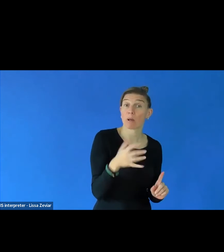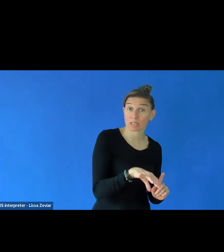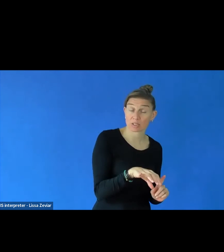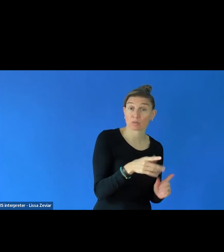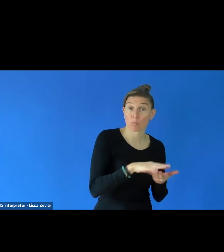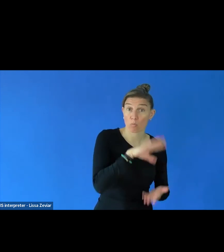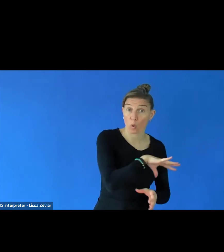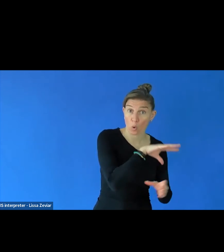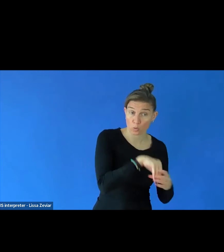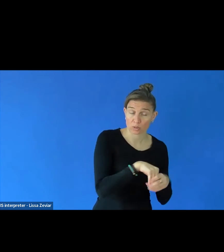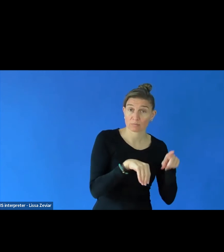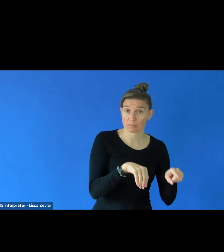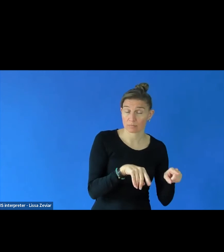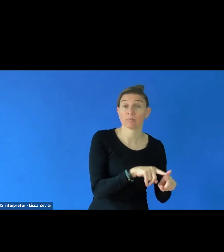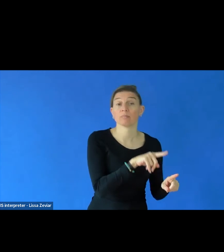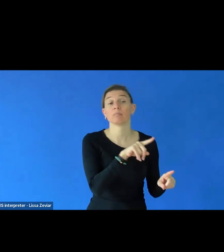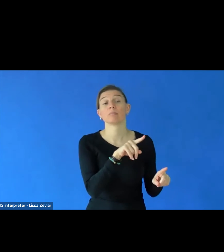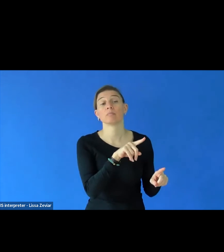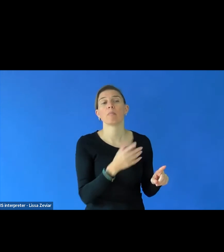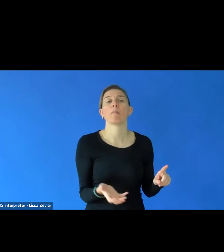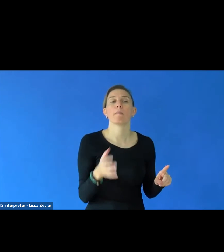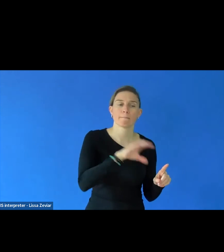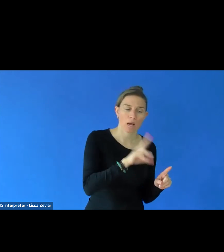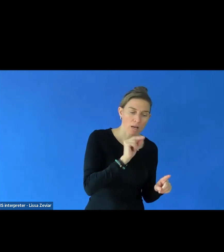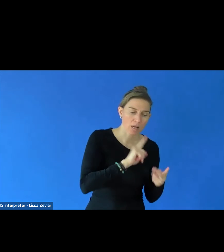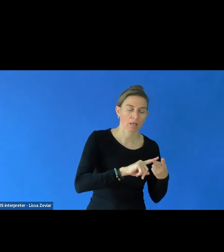And that will have Bangla, sign interpretation and captioning.